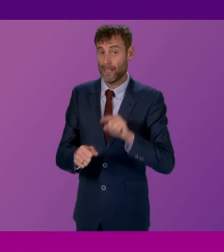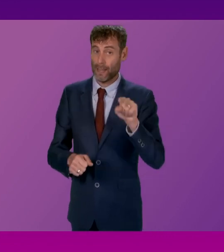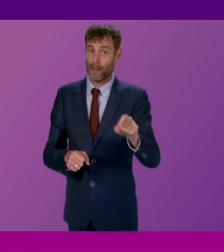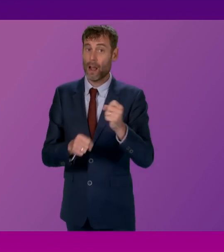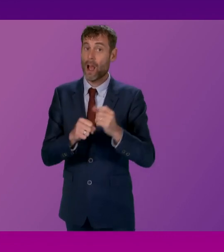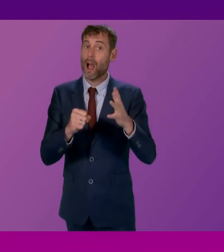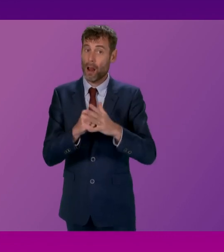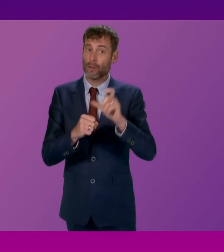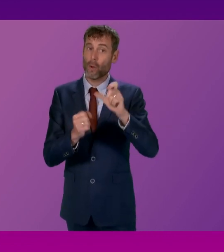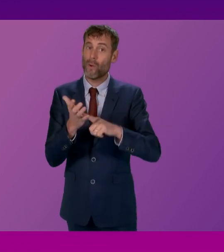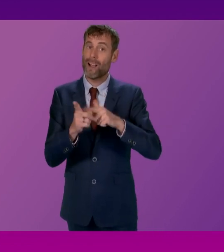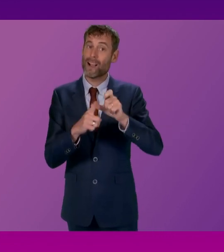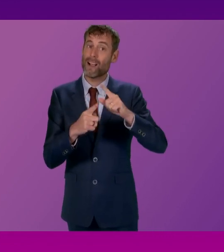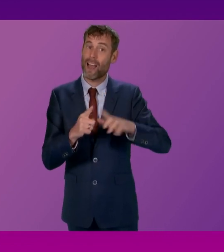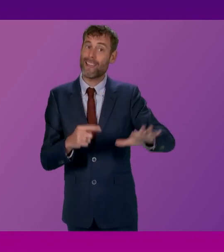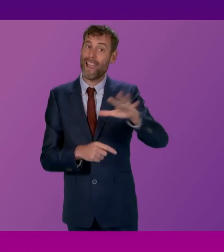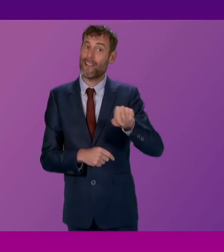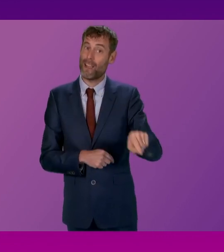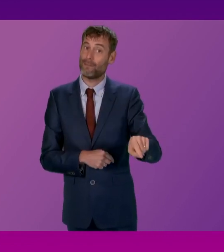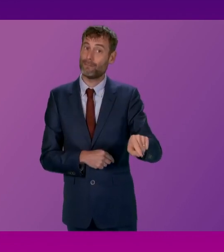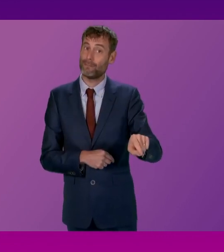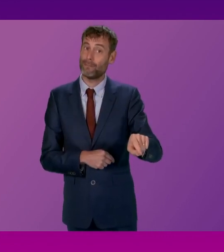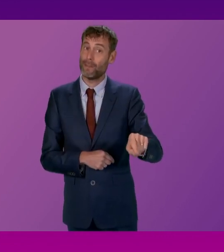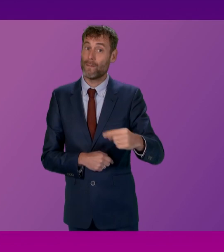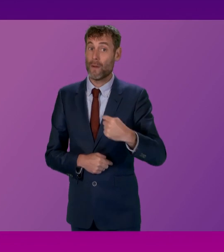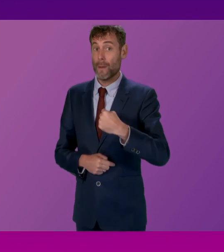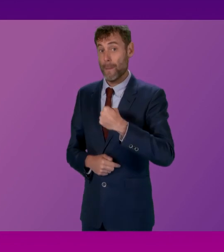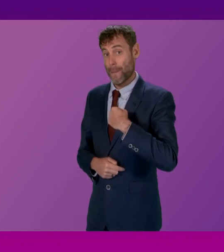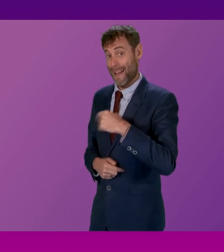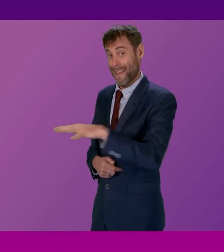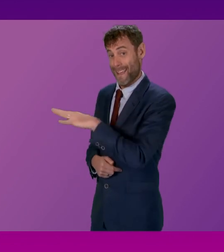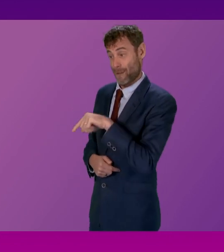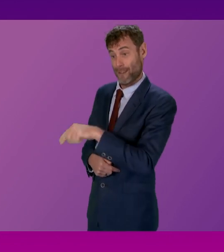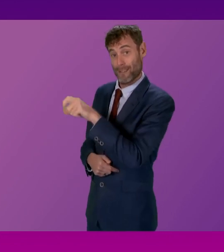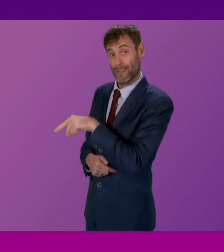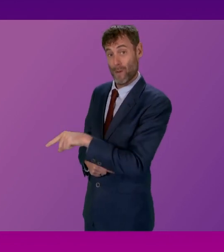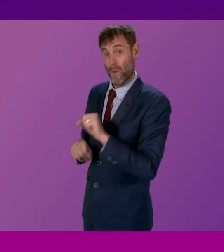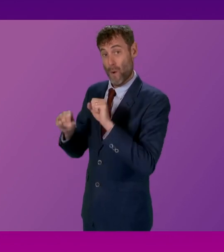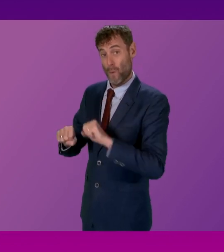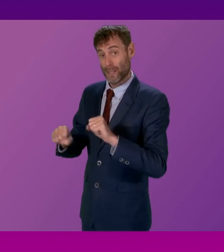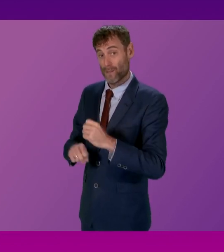However, I have a constituent for whom it has been more than three and a half years